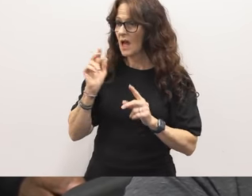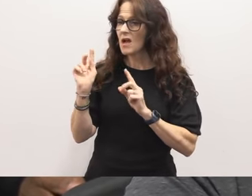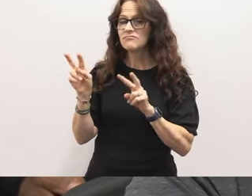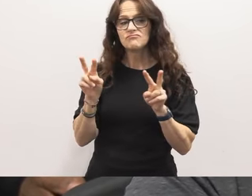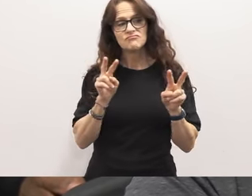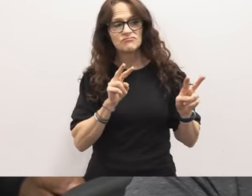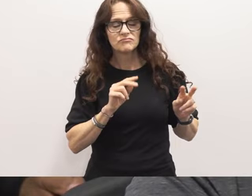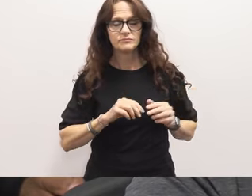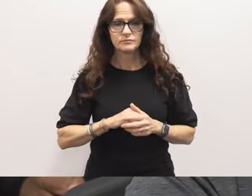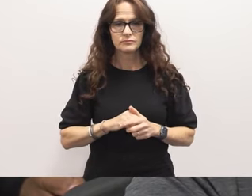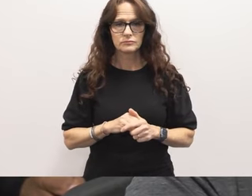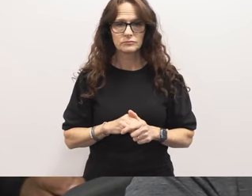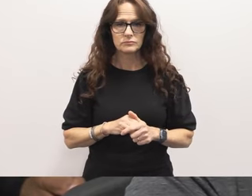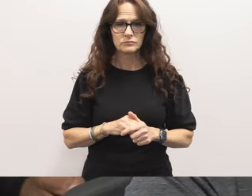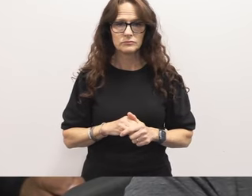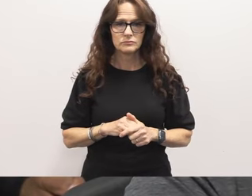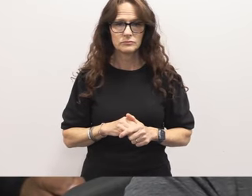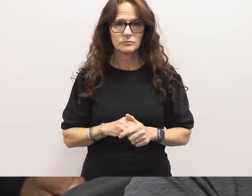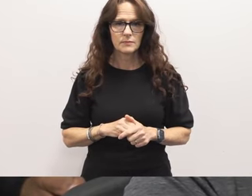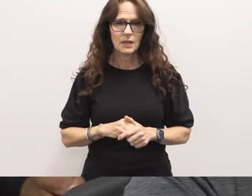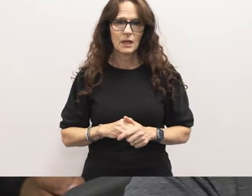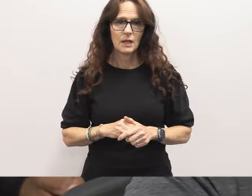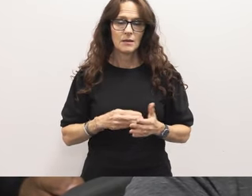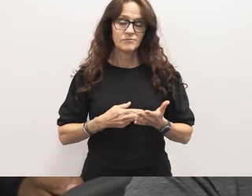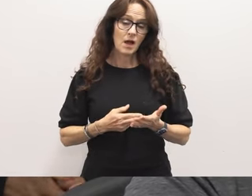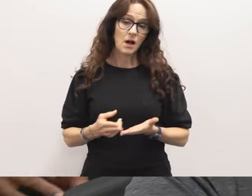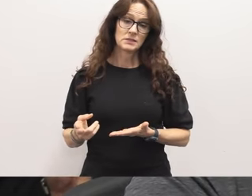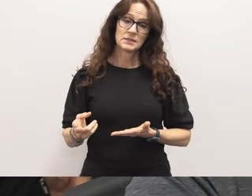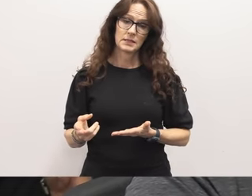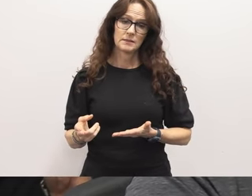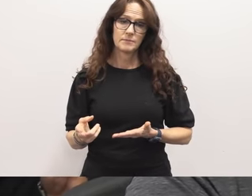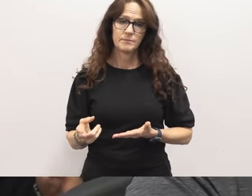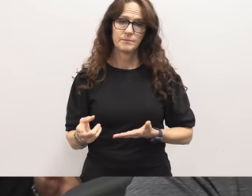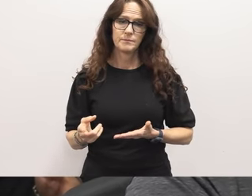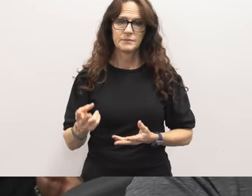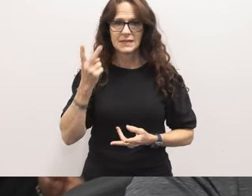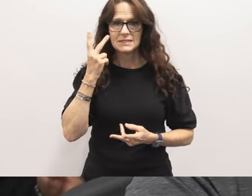Honestly, like seeing them around campus,